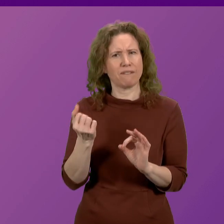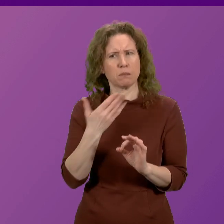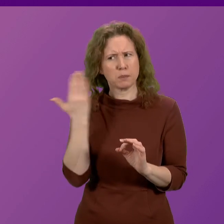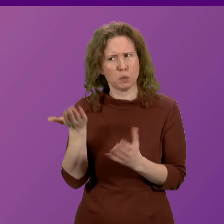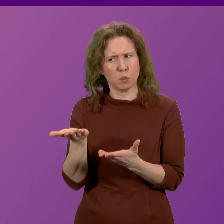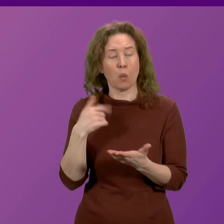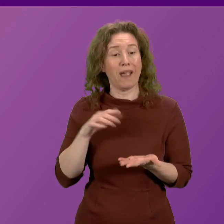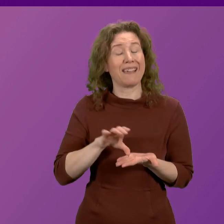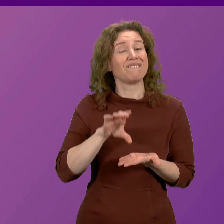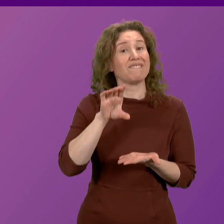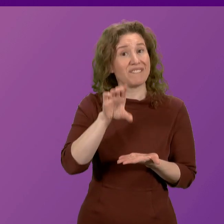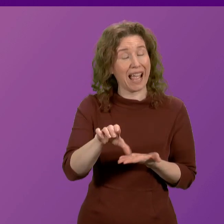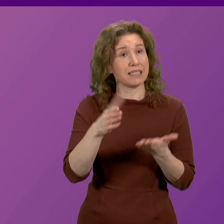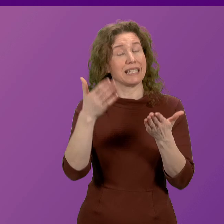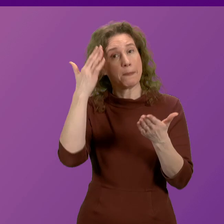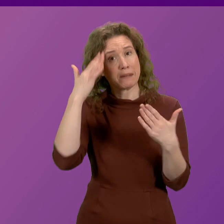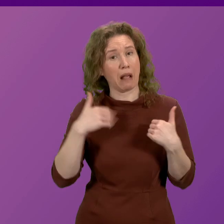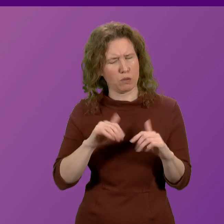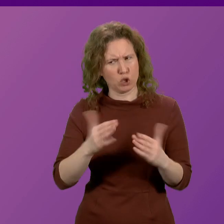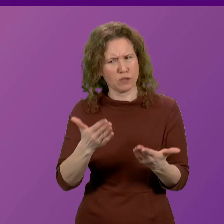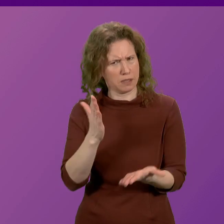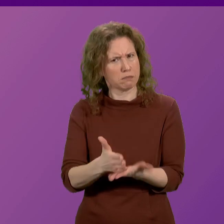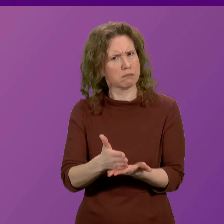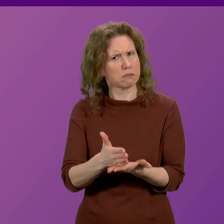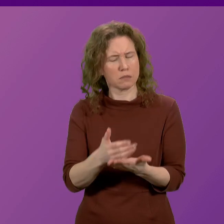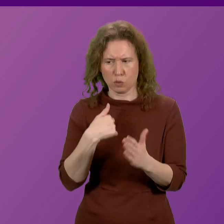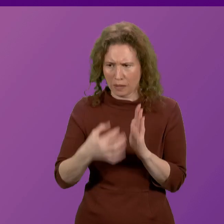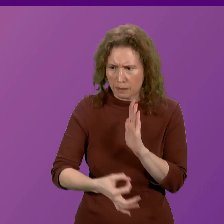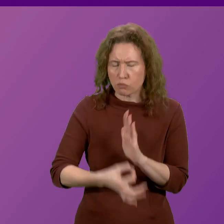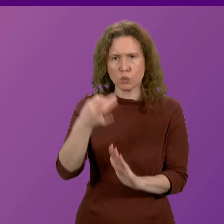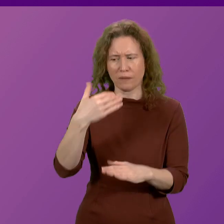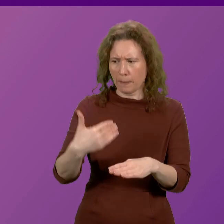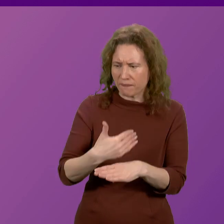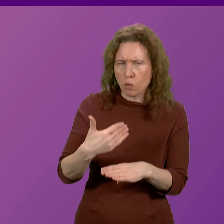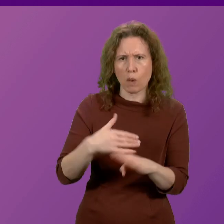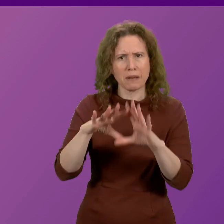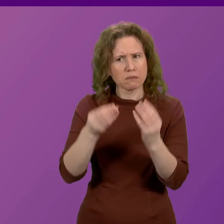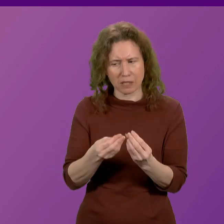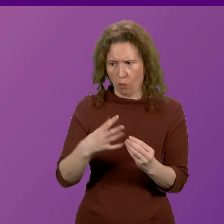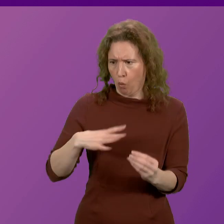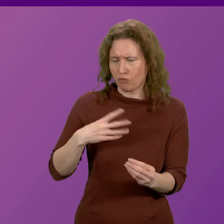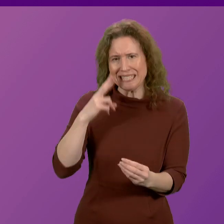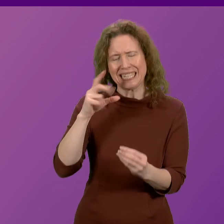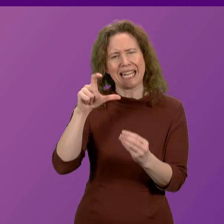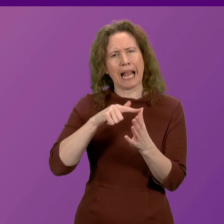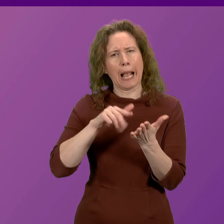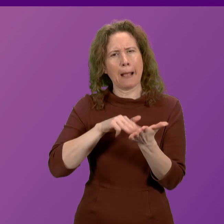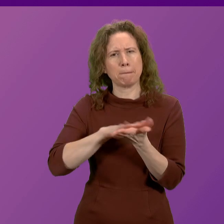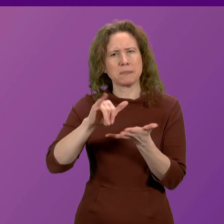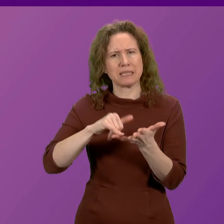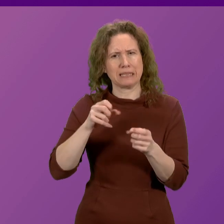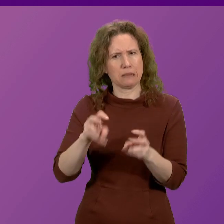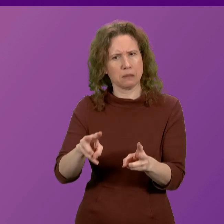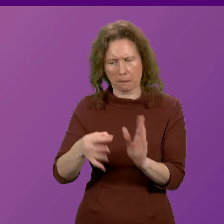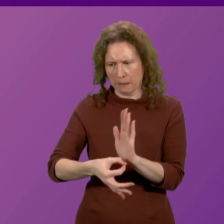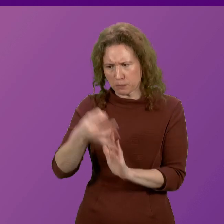substantively in mental health services to improve performance, and we are already seeing significant